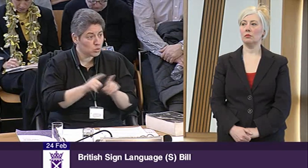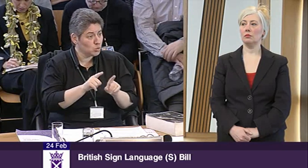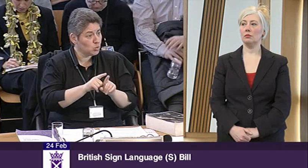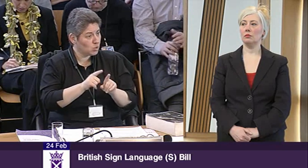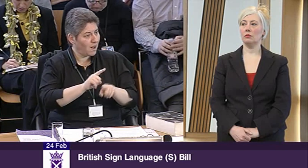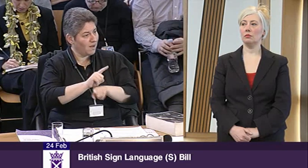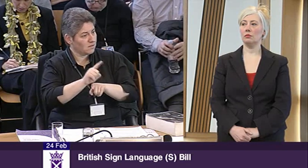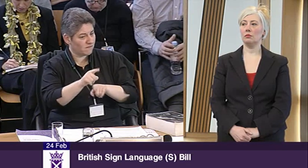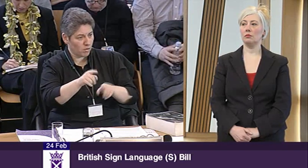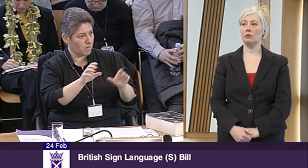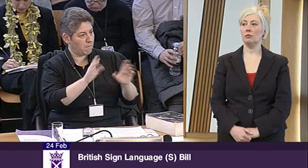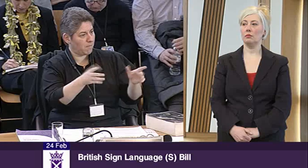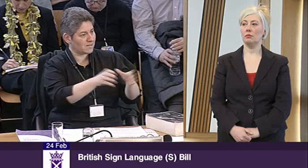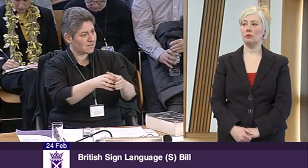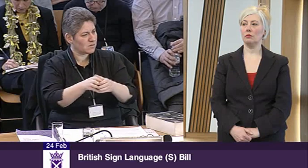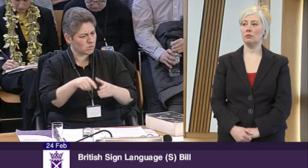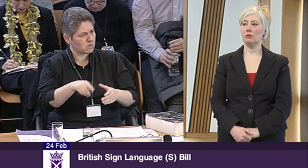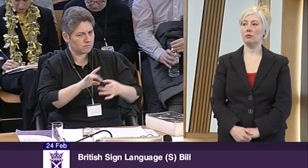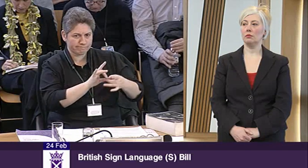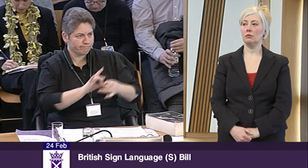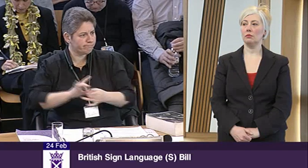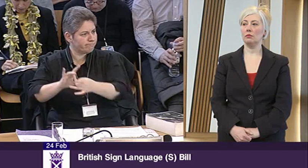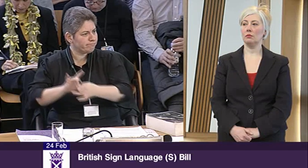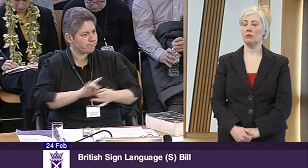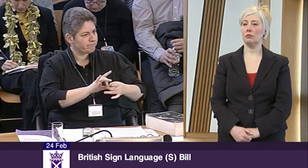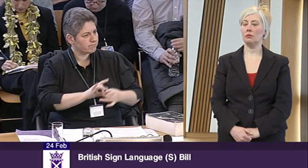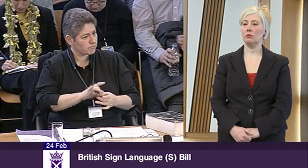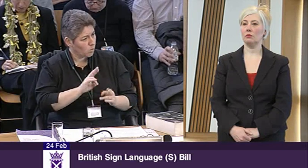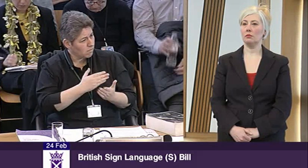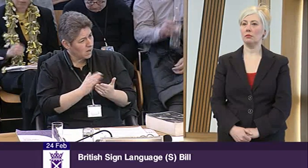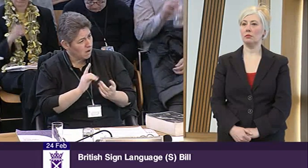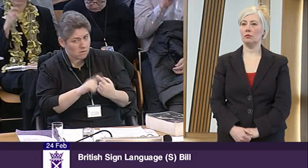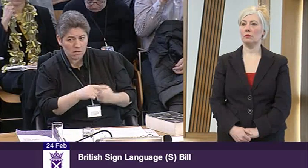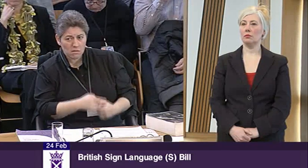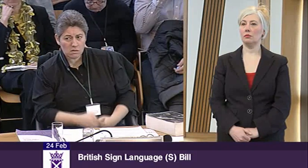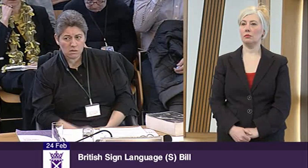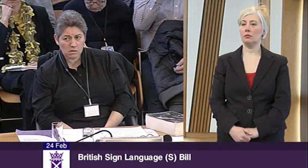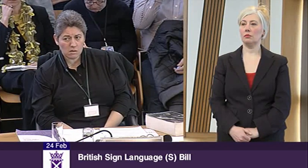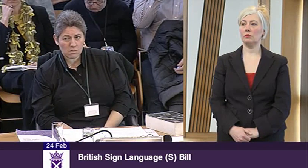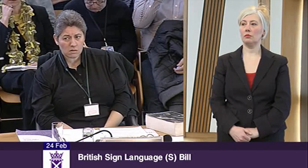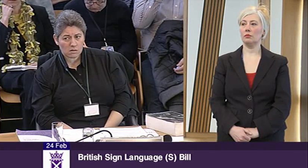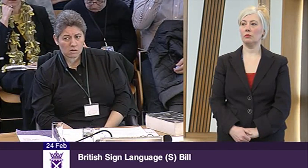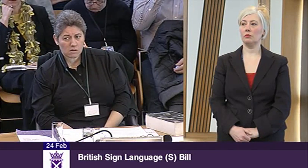plan and supporting authorities to implement it, advisory group members could provide a